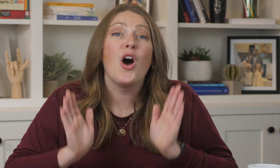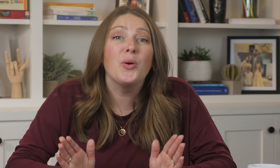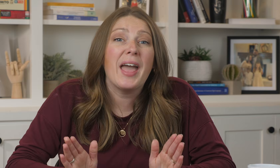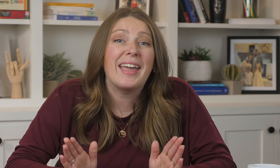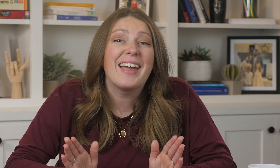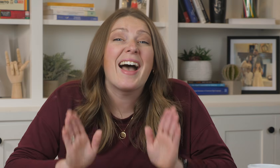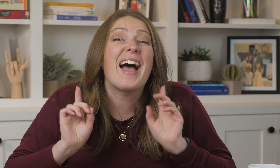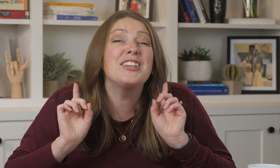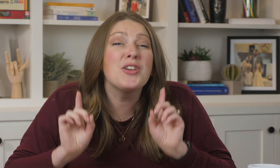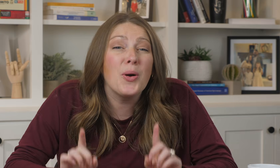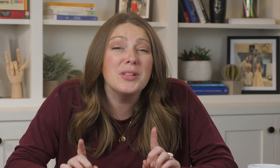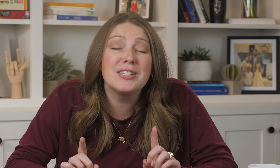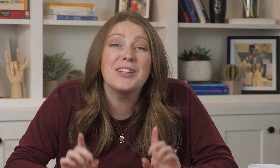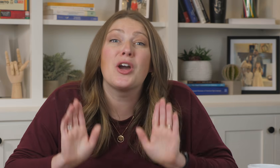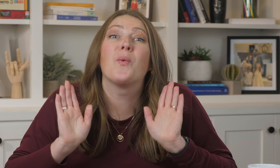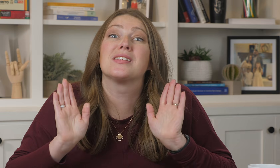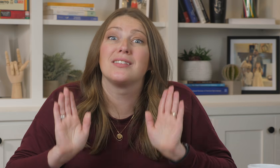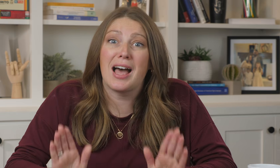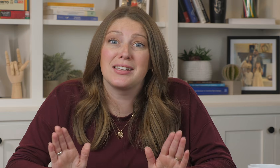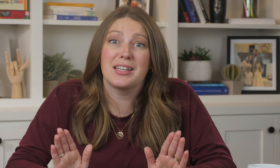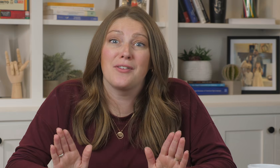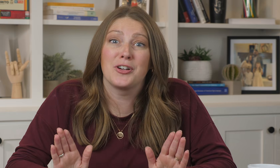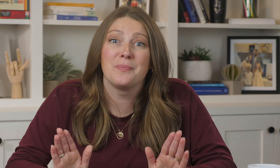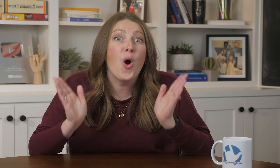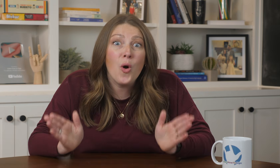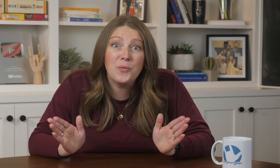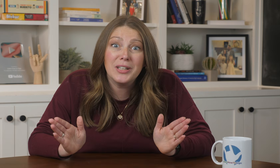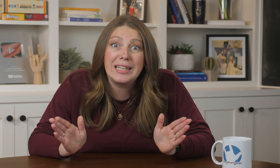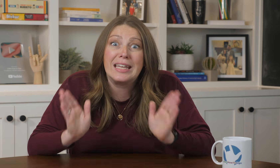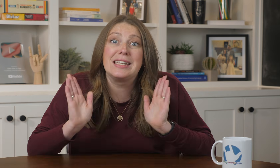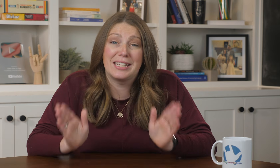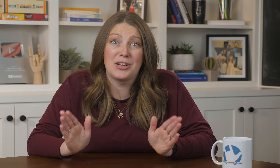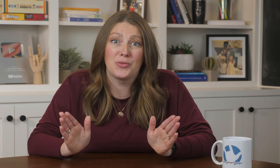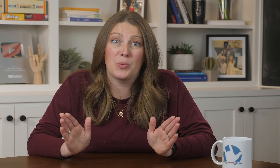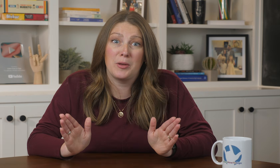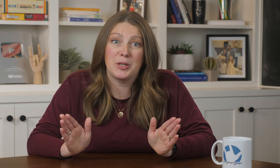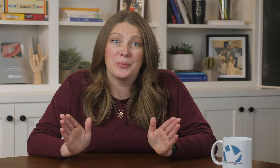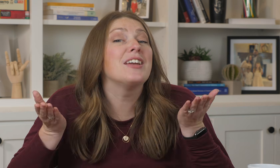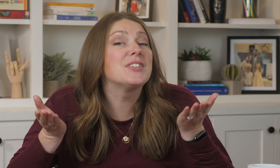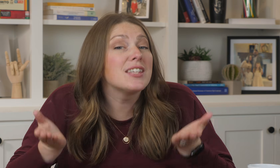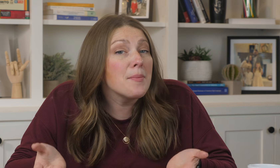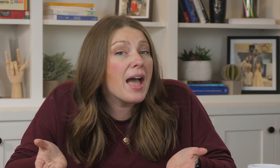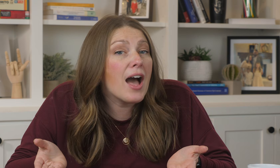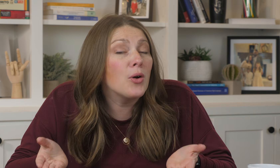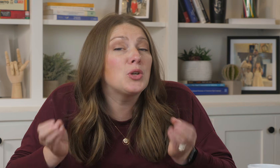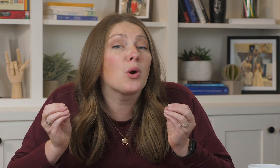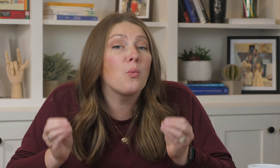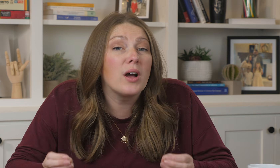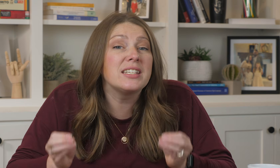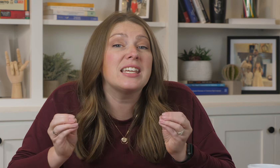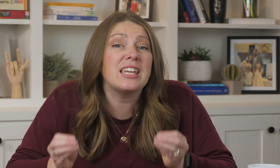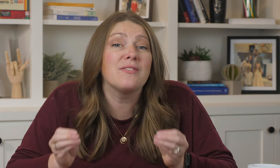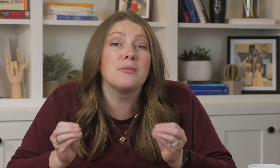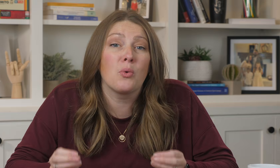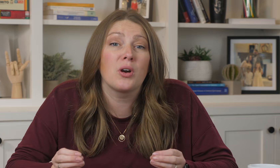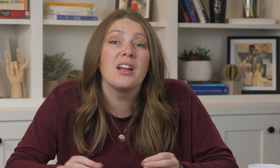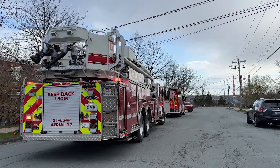Okay. I know this video was a lot to cover. Hopefully it didn't overwhelm you if somehow you are wanting even more.